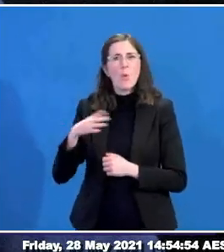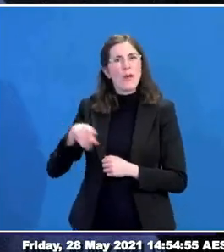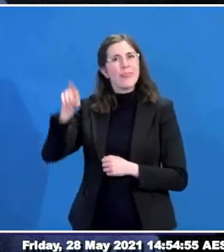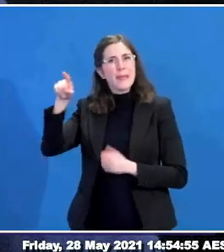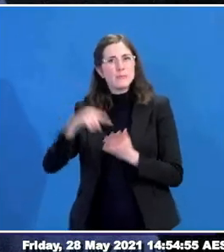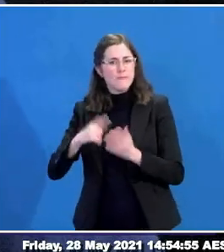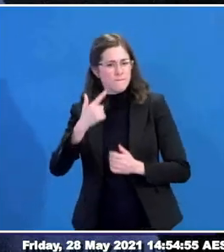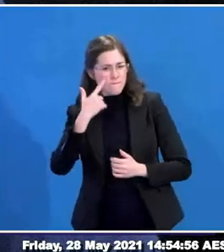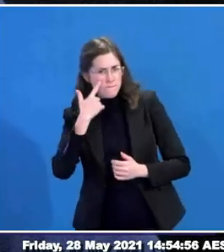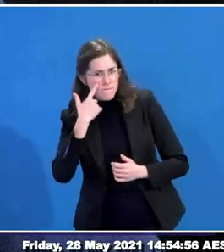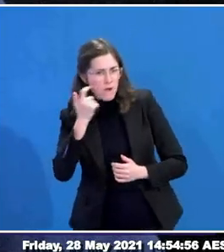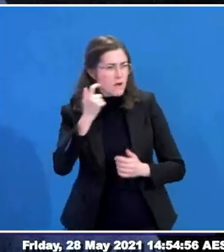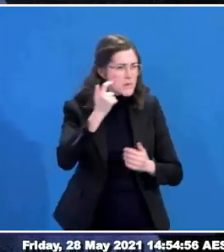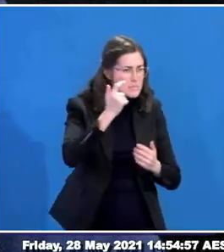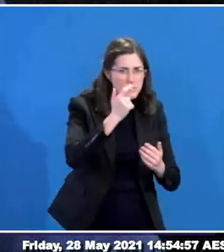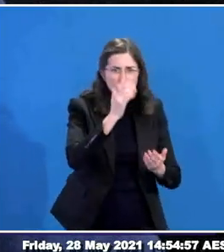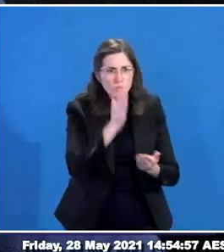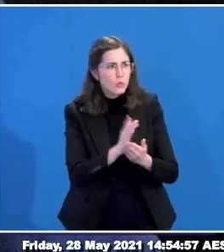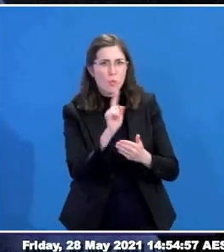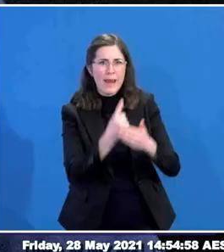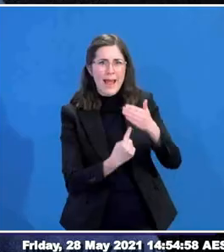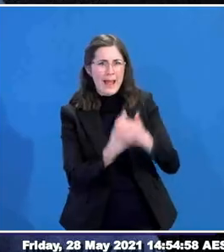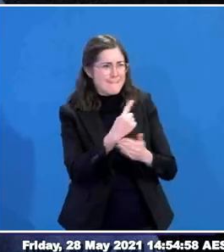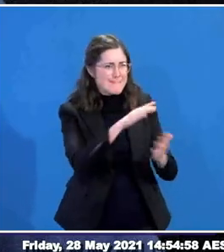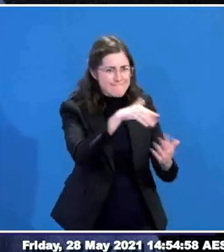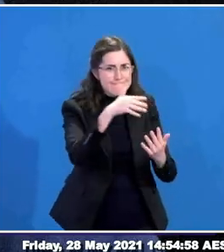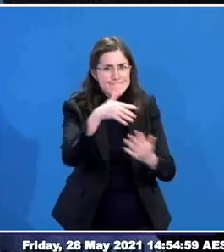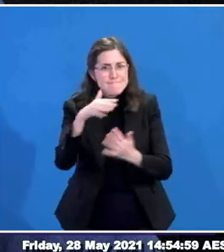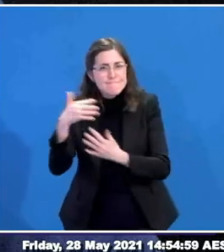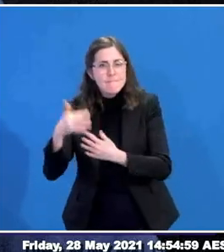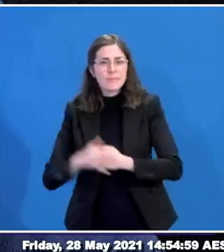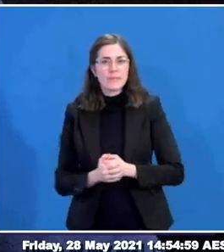both in order to determine what to do in respect of those particular matters